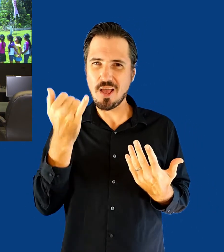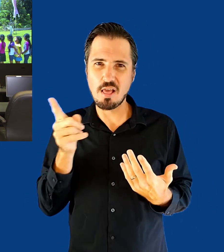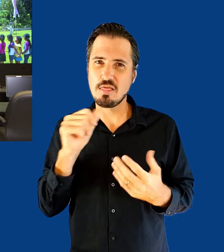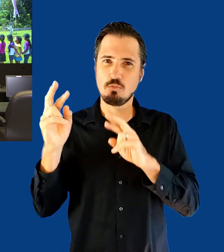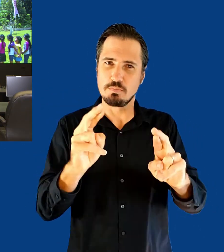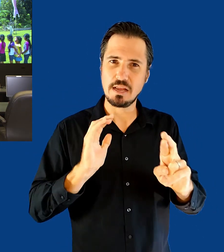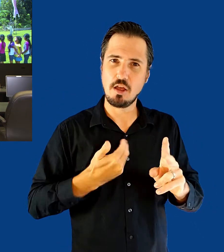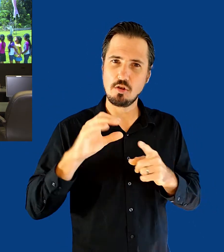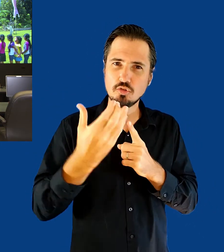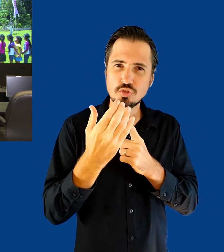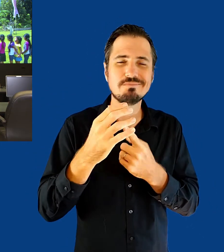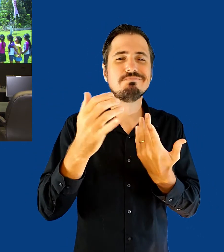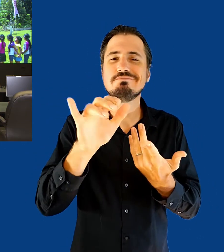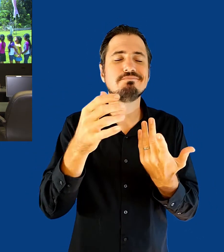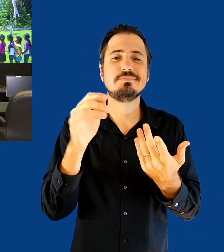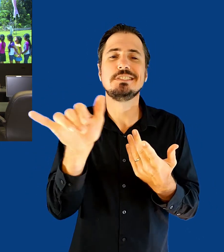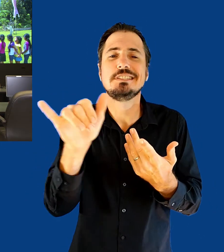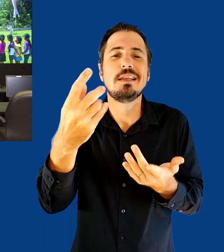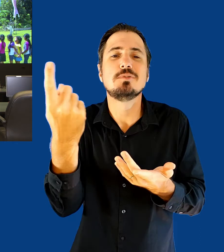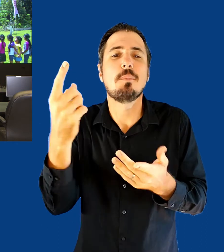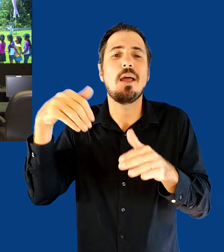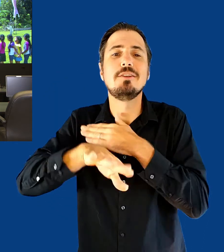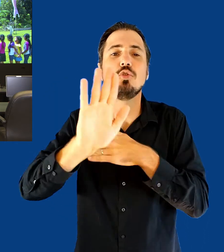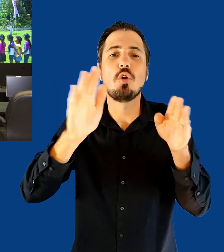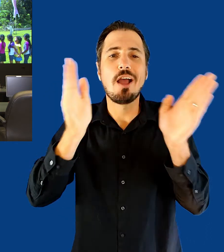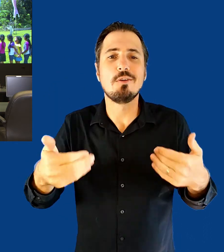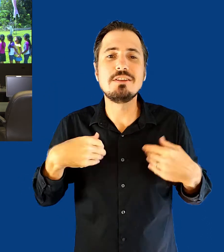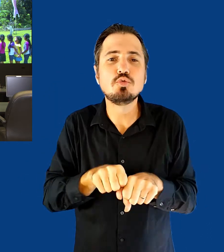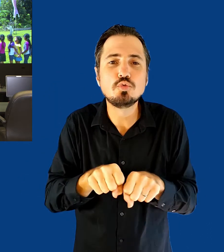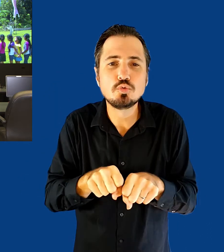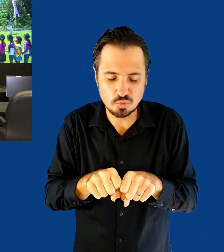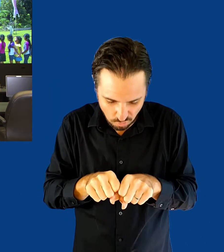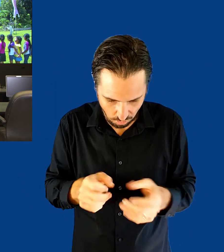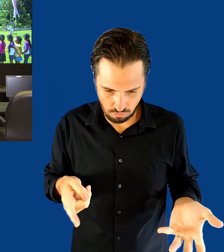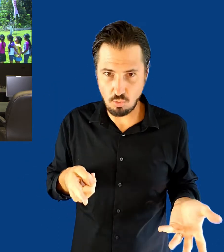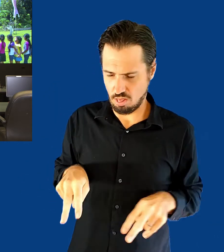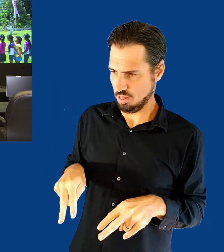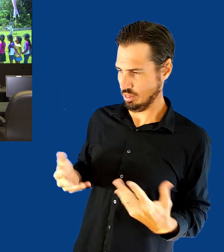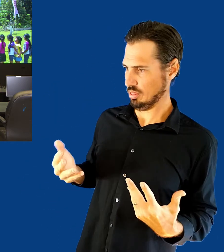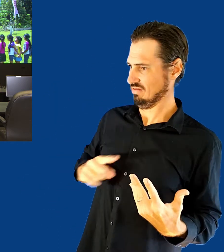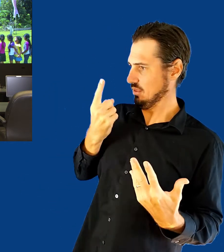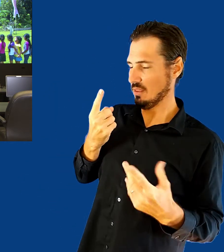KPD will be enhancing enforcement to remind our visitors that stay at home orders are still in effect.